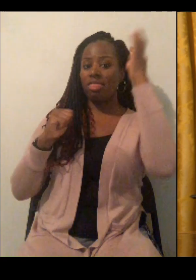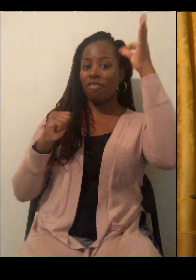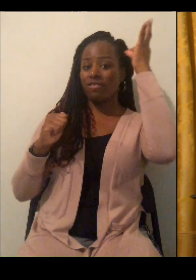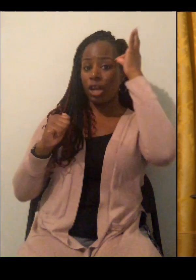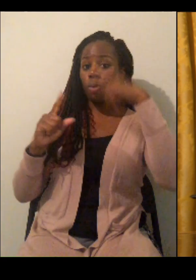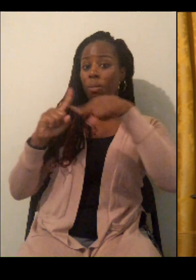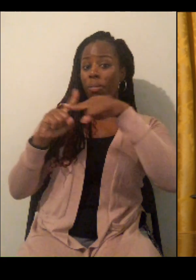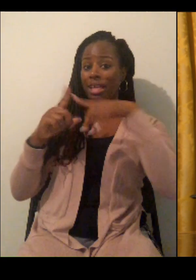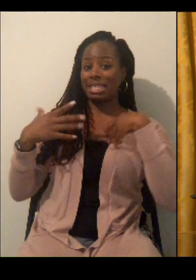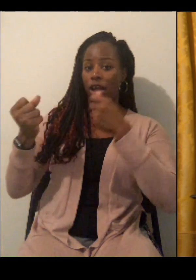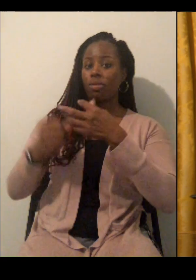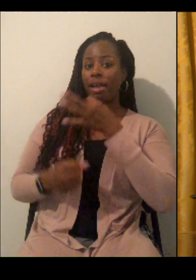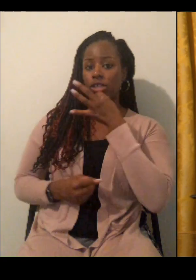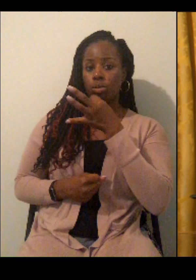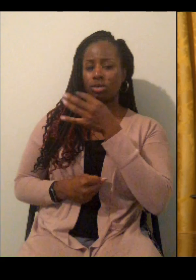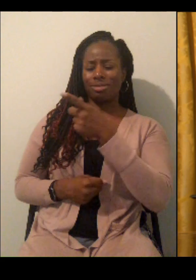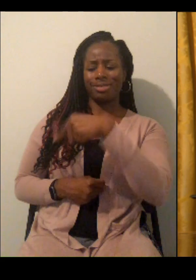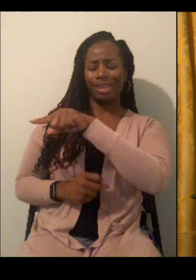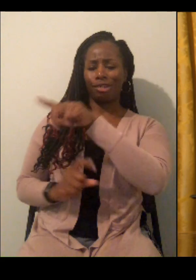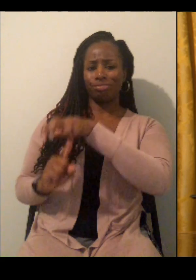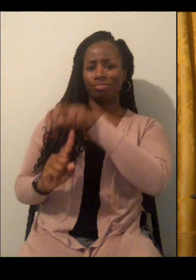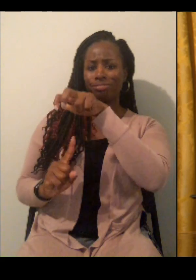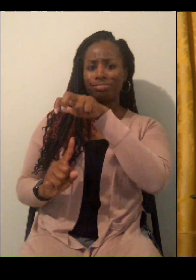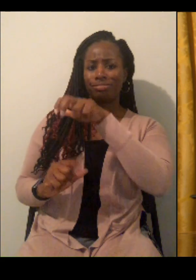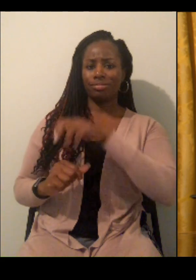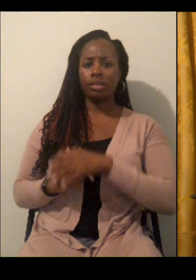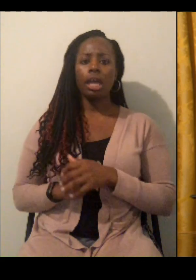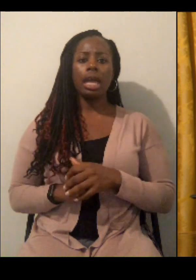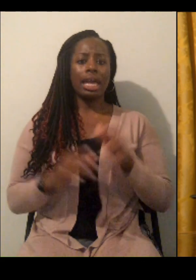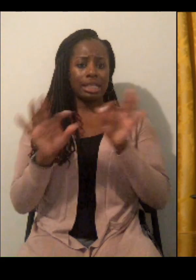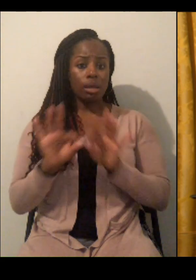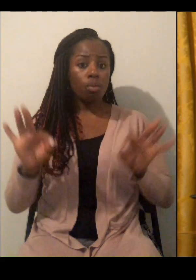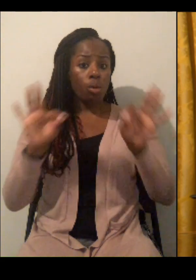all Americans it is essential that everyone take extra precautions and